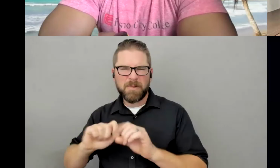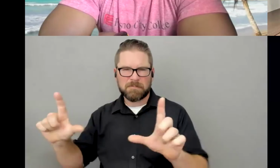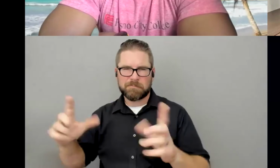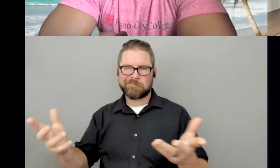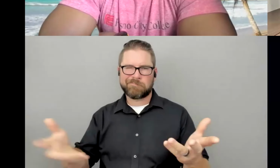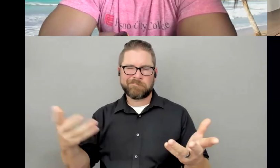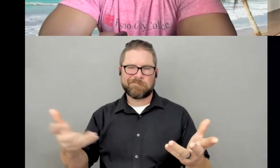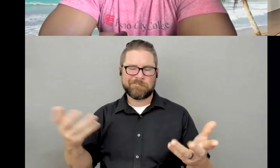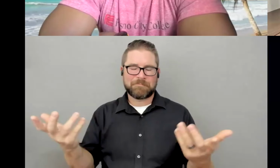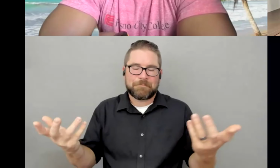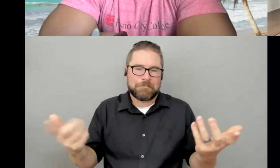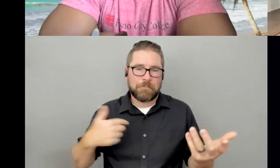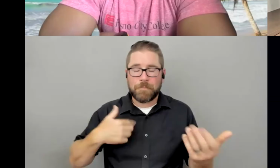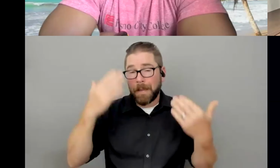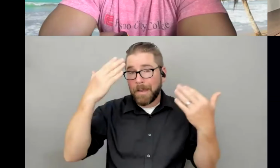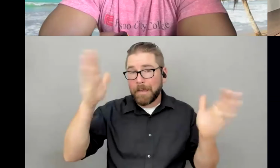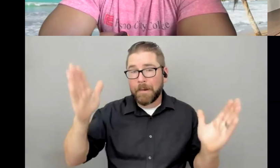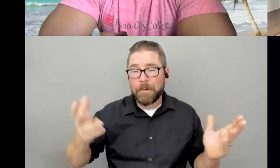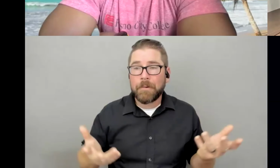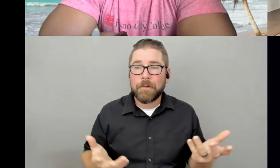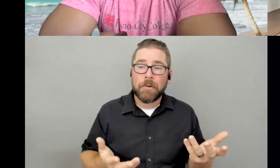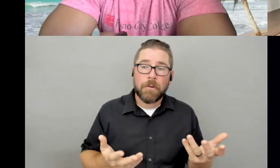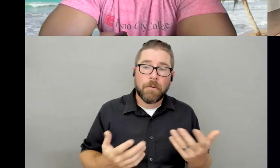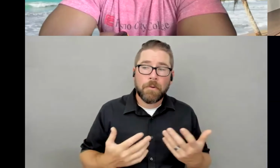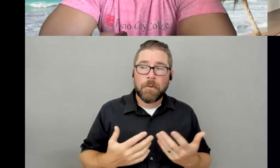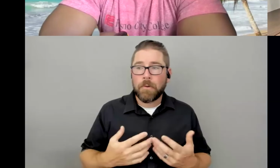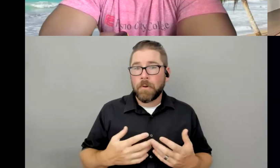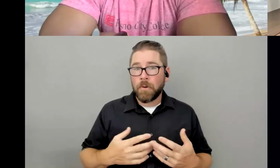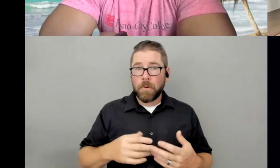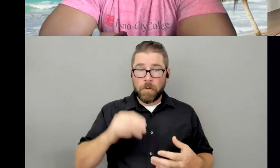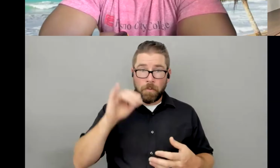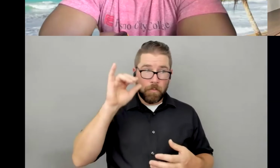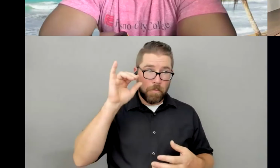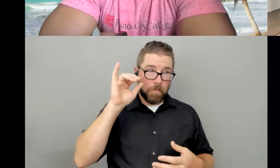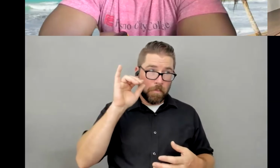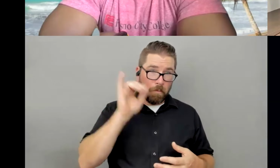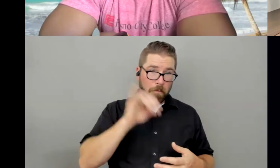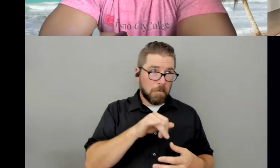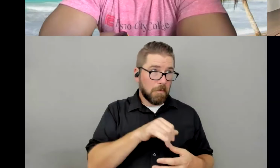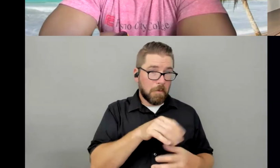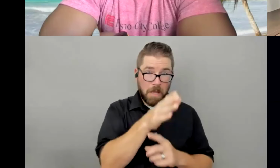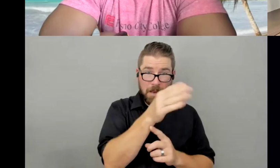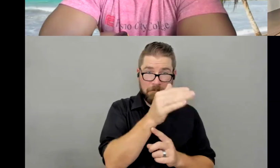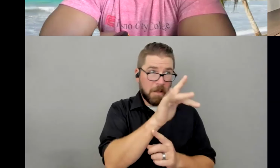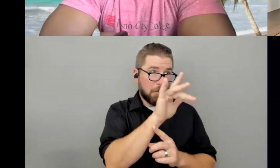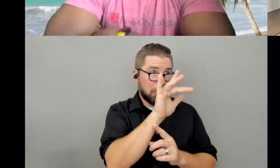was going to be where it would stay within Canvas. I think that would be cool.